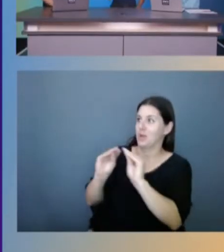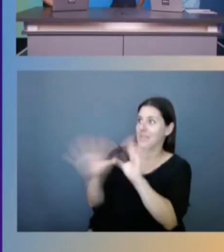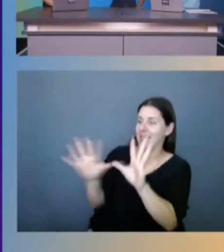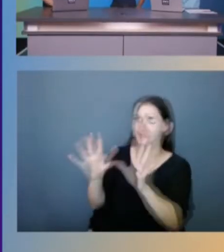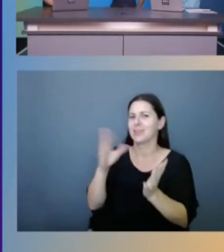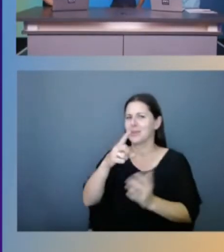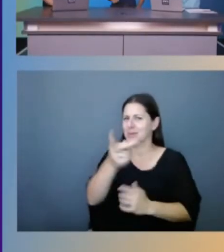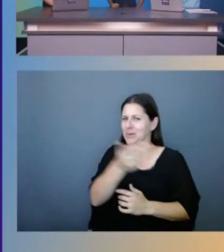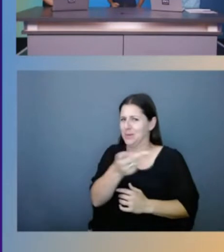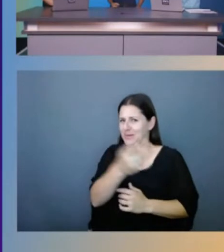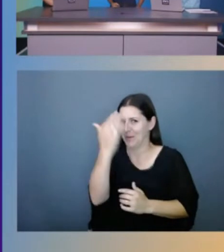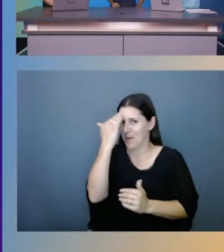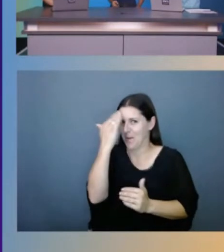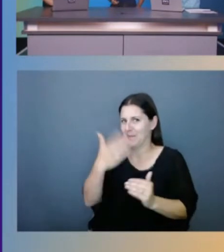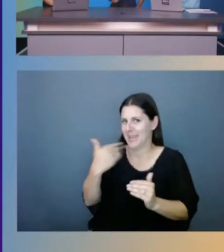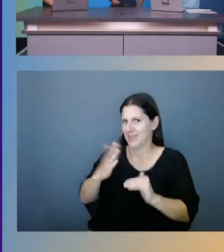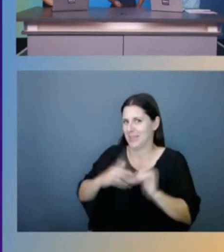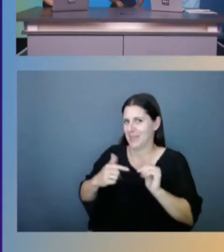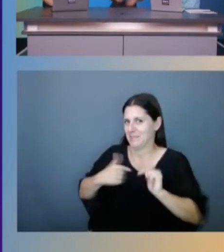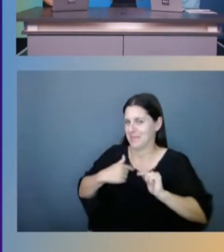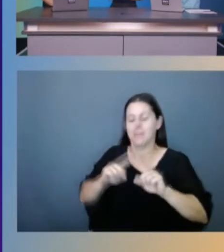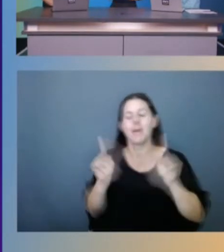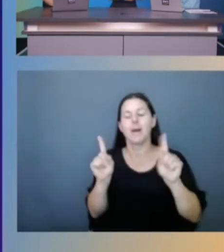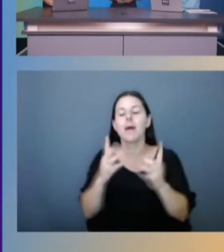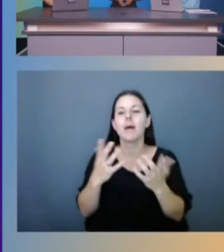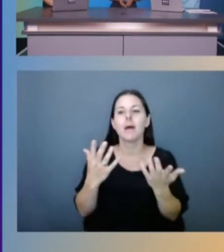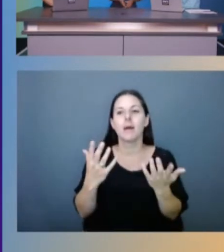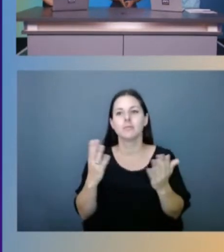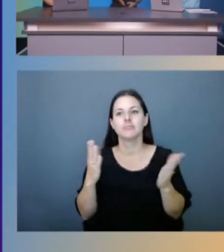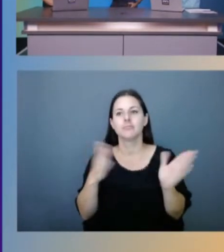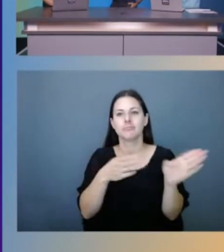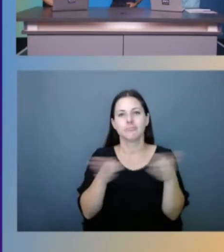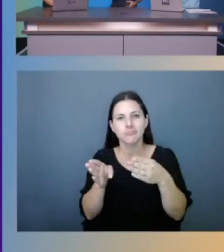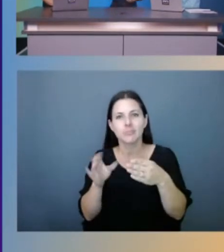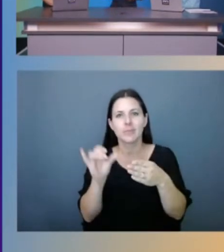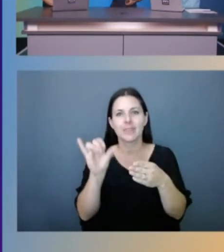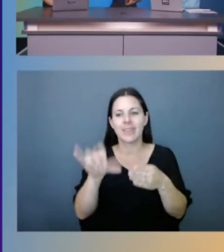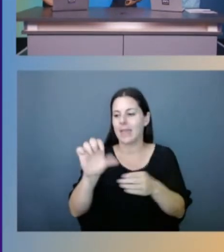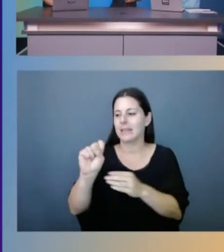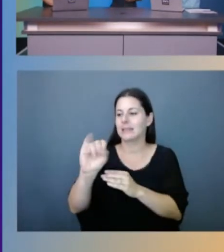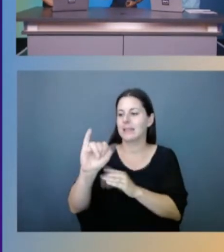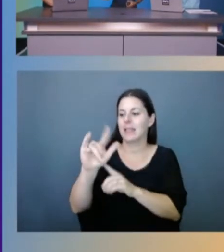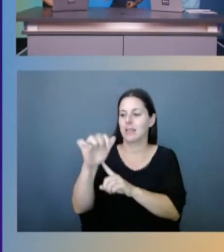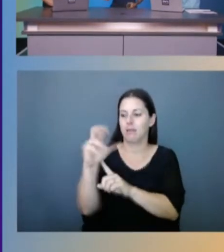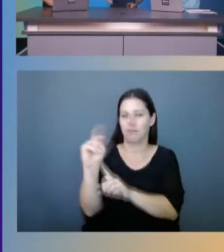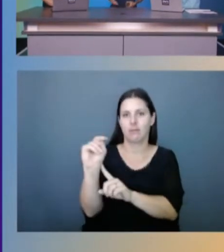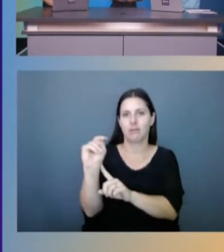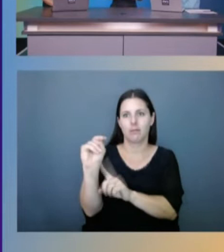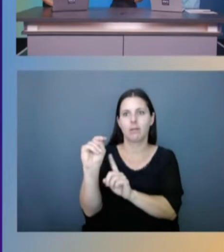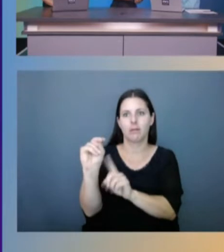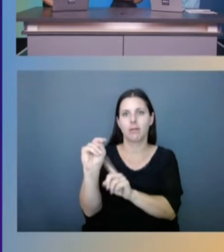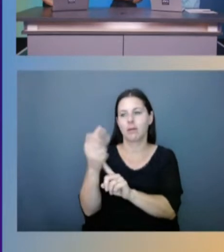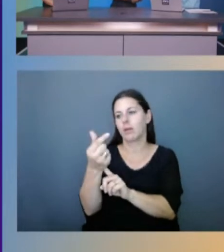So moving onto that, the silicon, when we talk about Graviton3 or Inferentia,